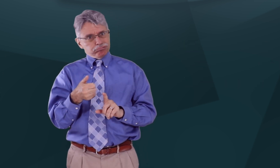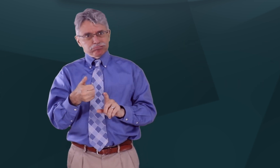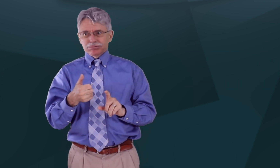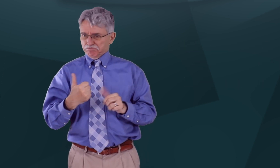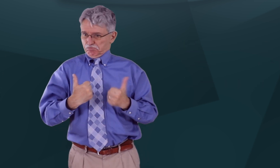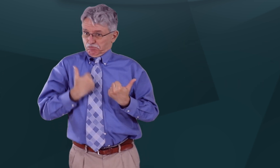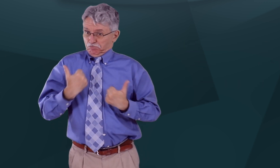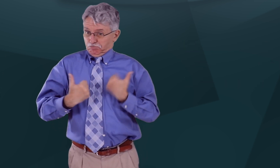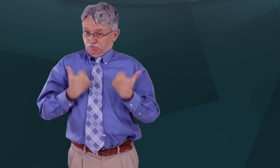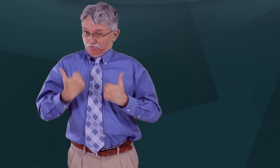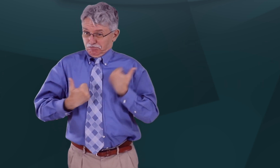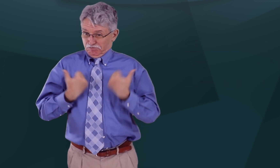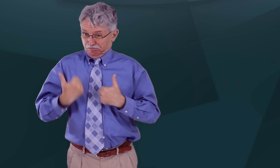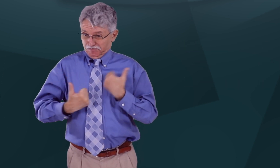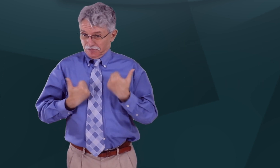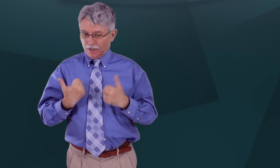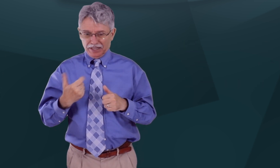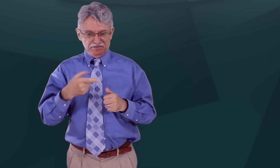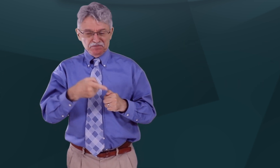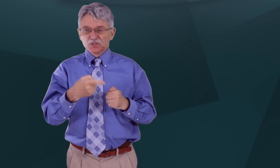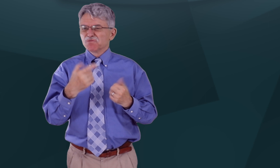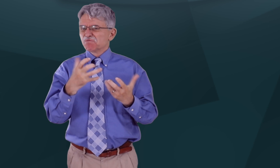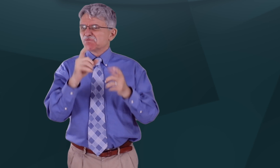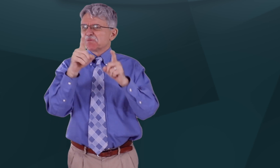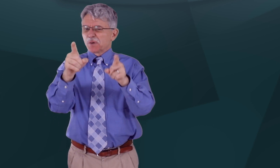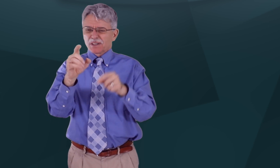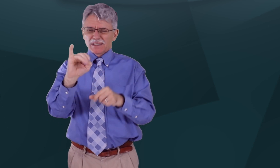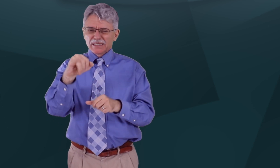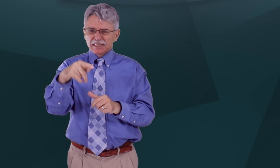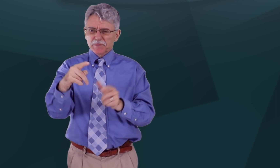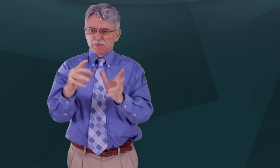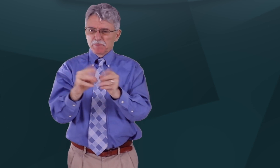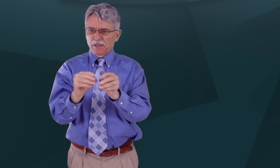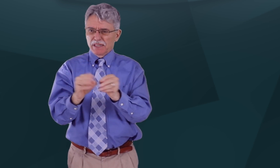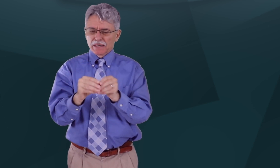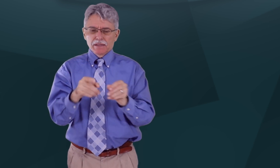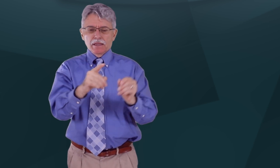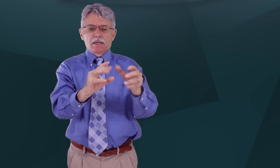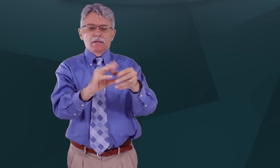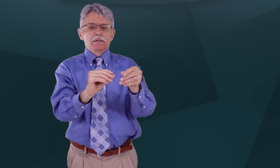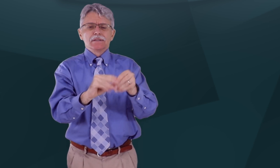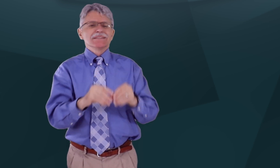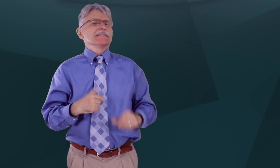Just really very assertive. Went to an IEP meeting and they had this whole conversation.